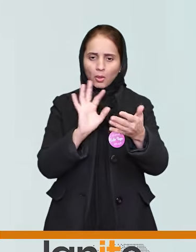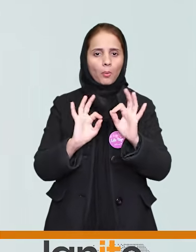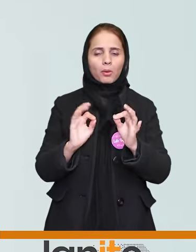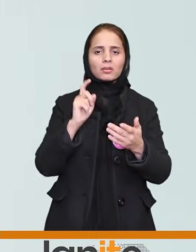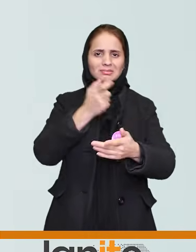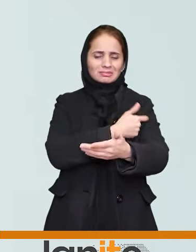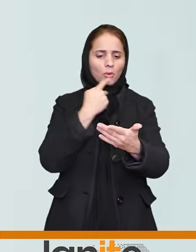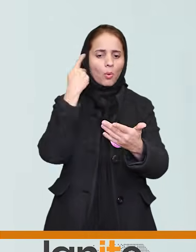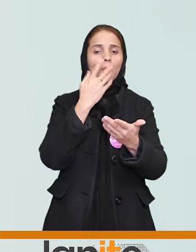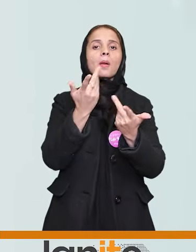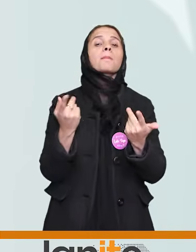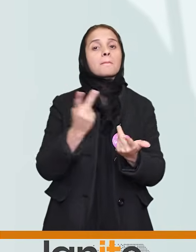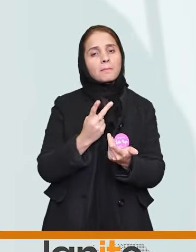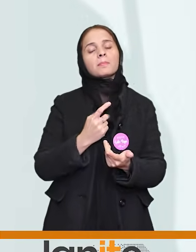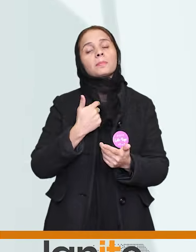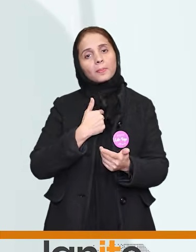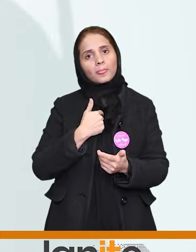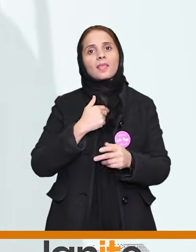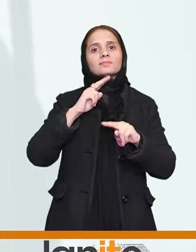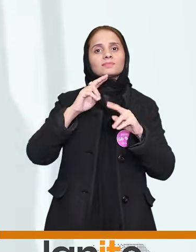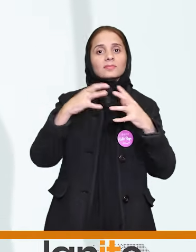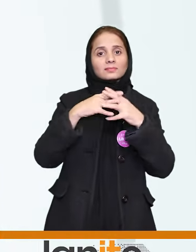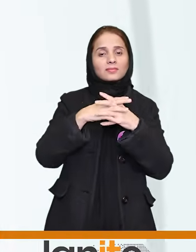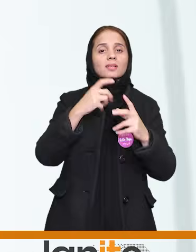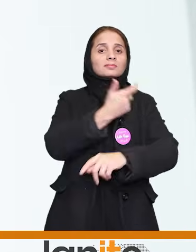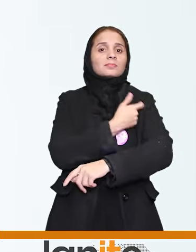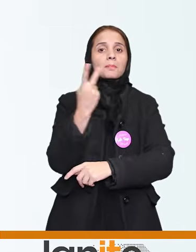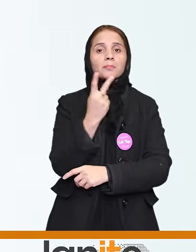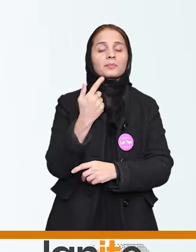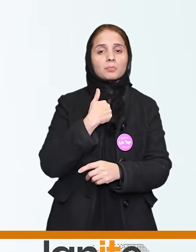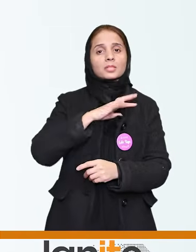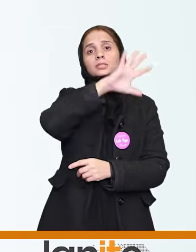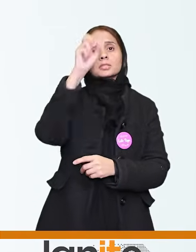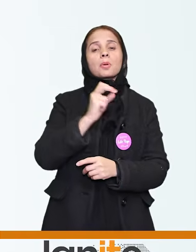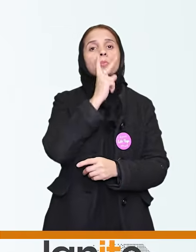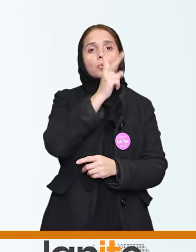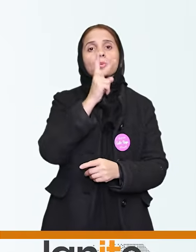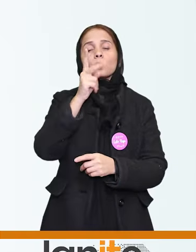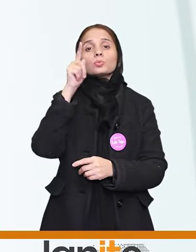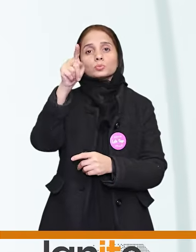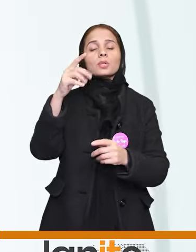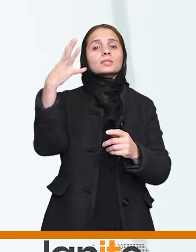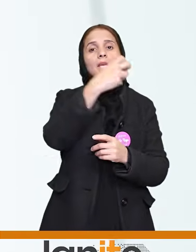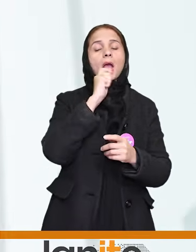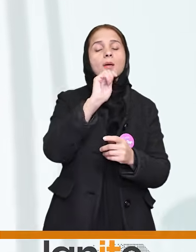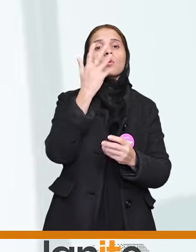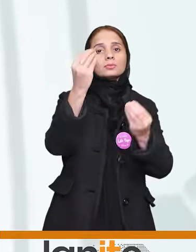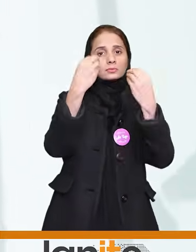The same way as a web developer, I request people to share their bid response.